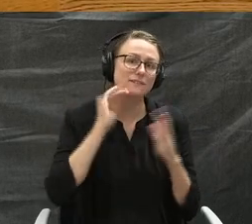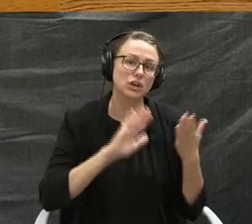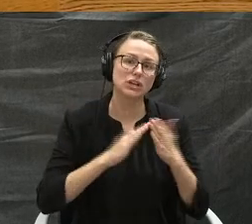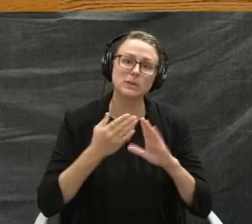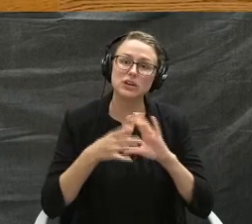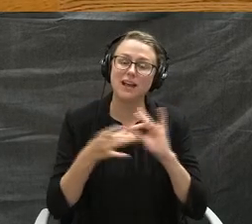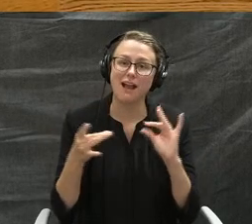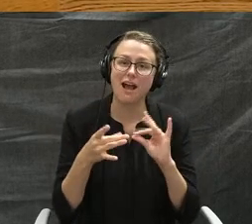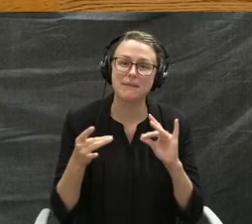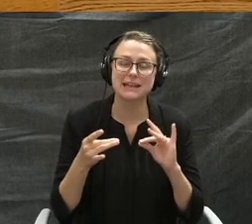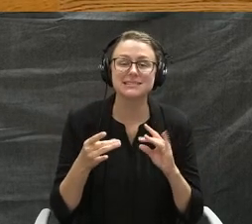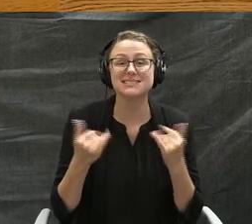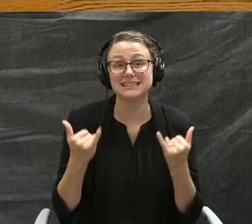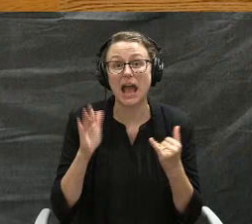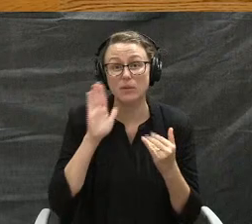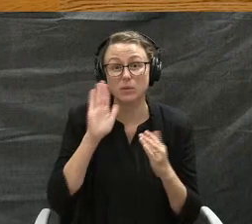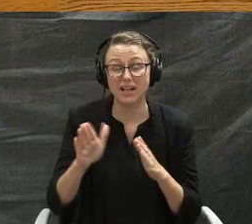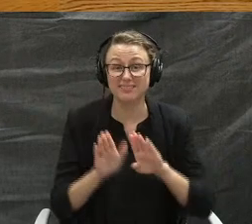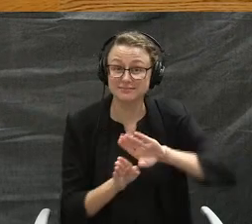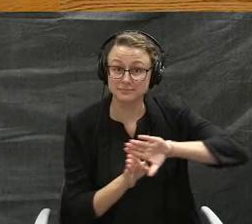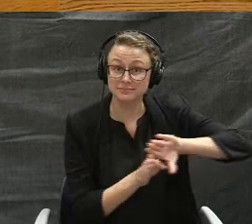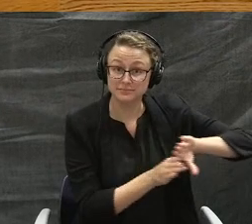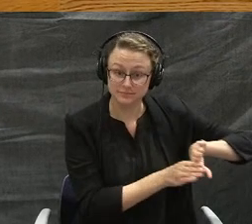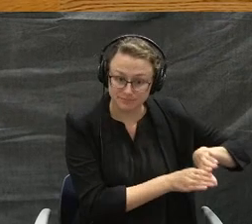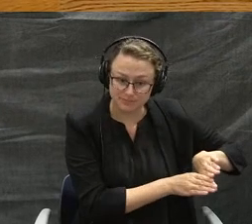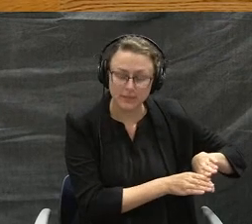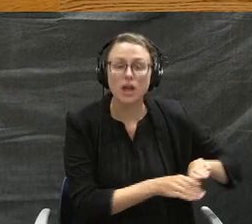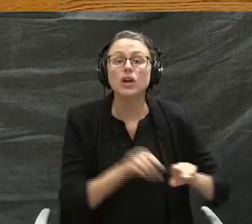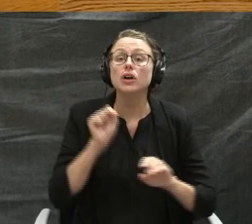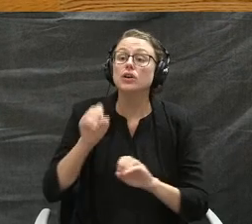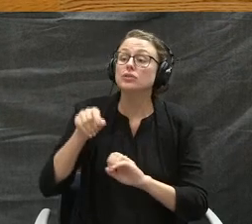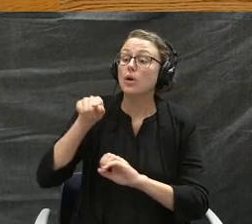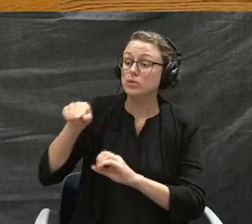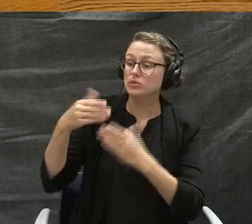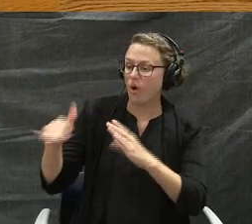move on. So just forward them to me. OK, thank you for reading